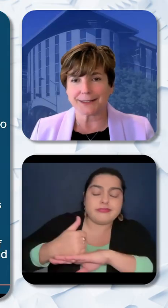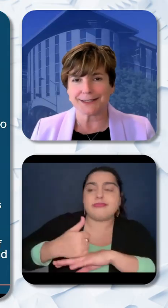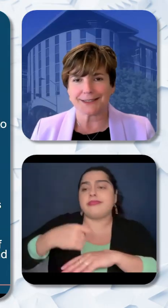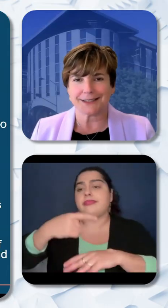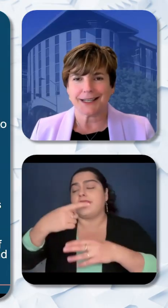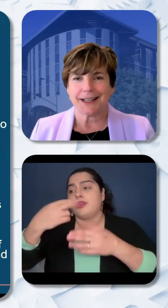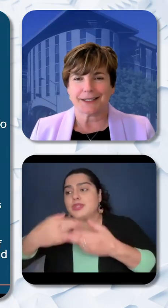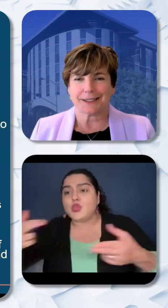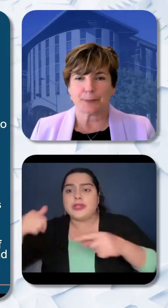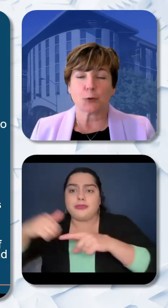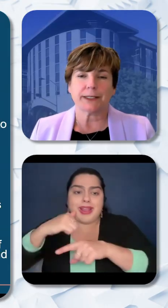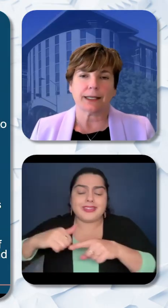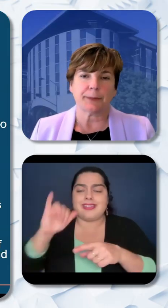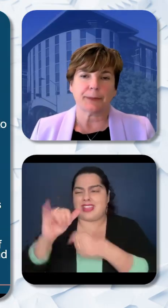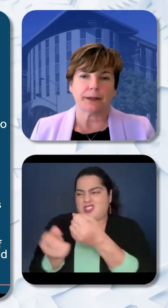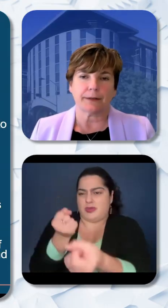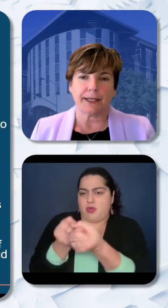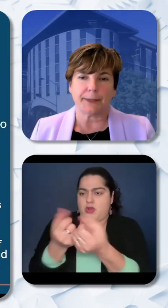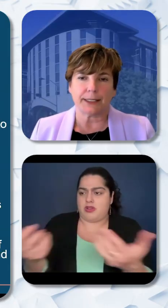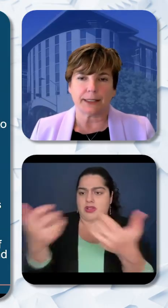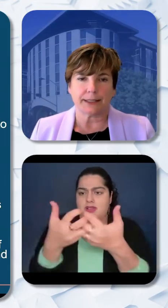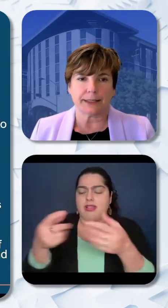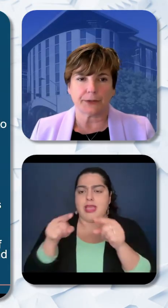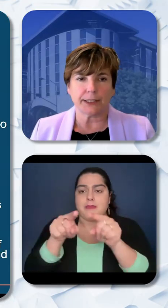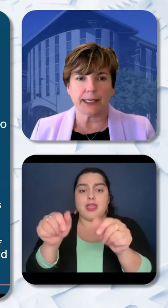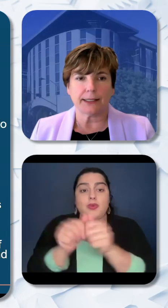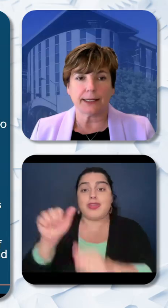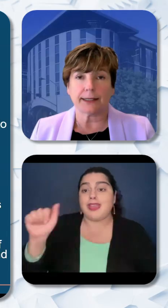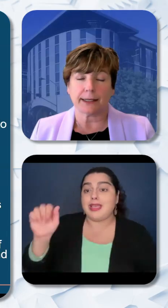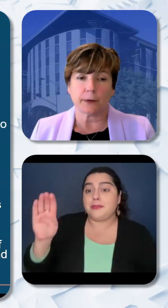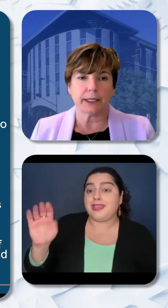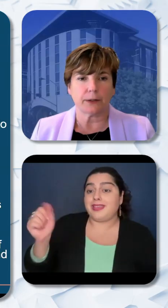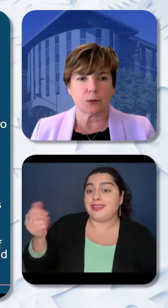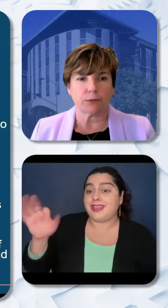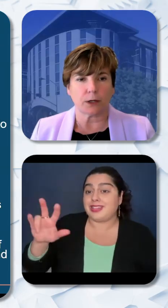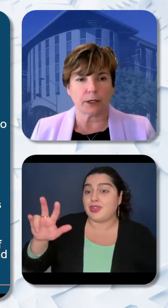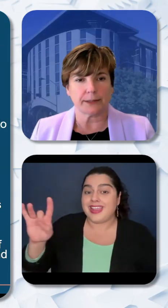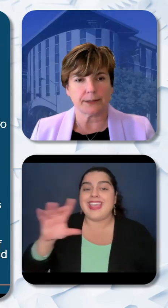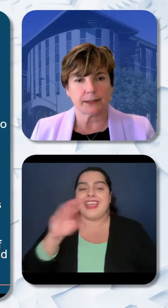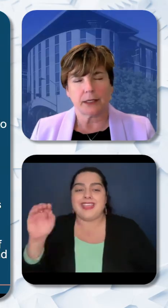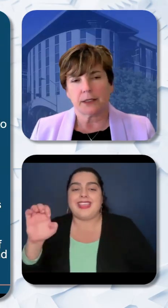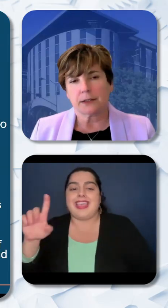practices that support the alignment of AB 1938 and now the Ed Code requirements.